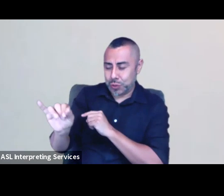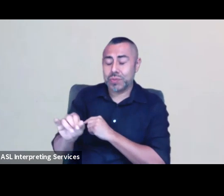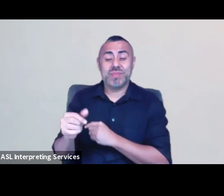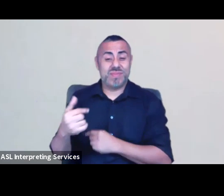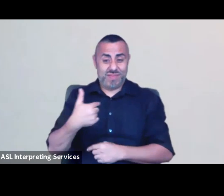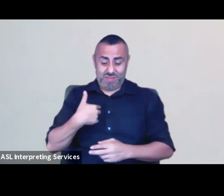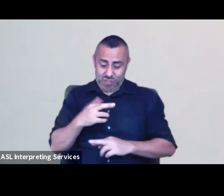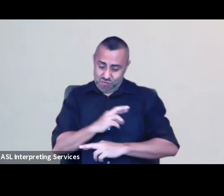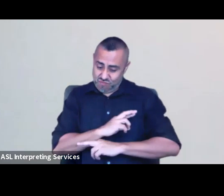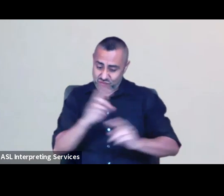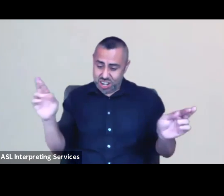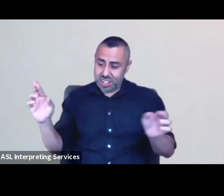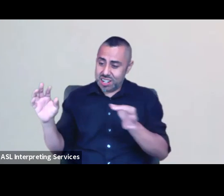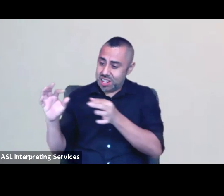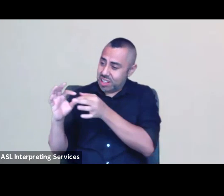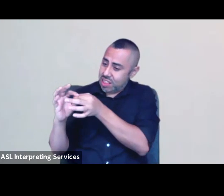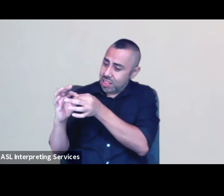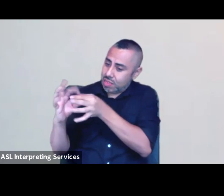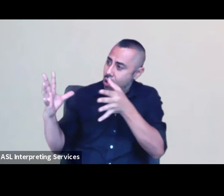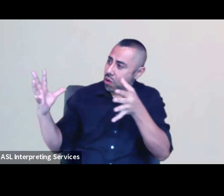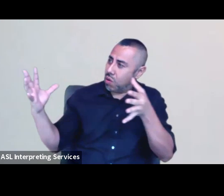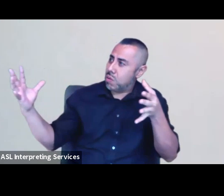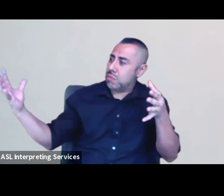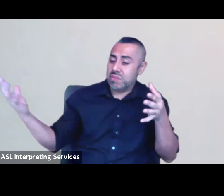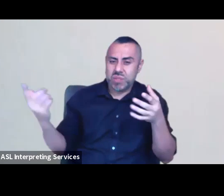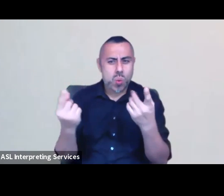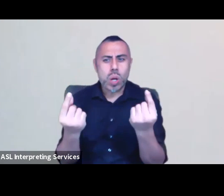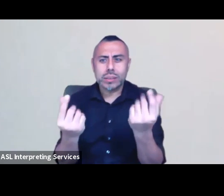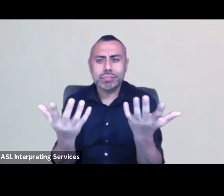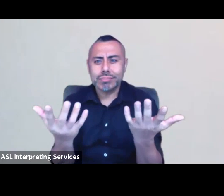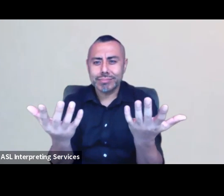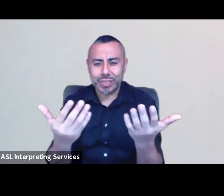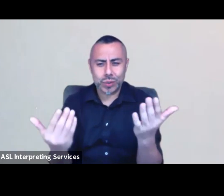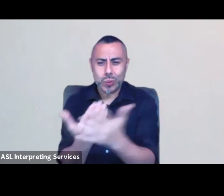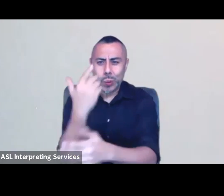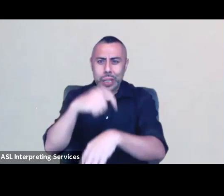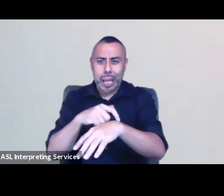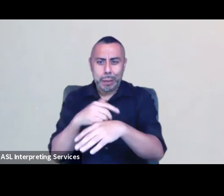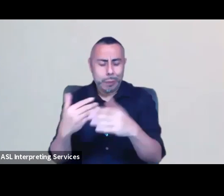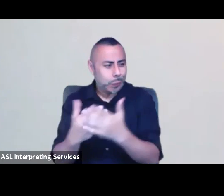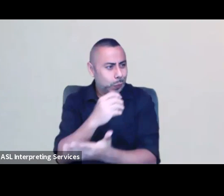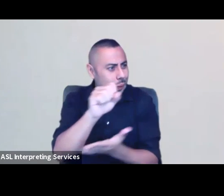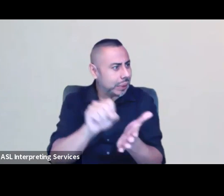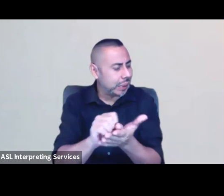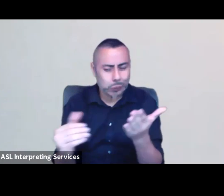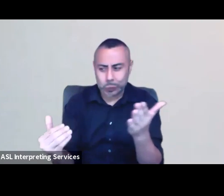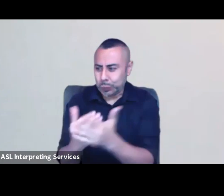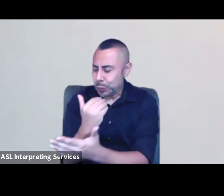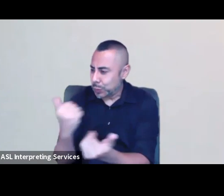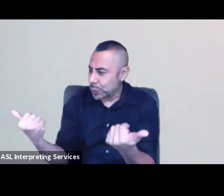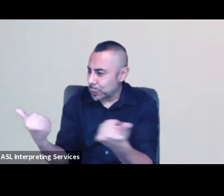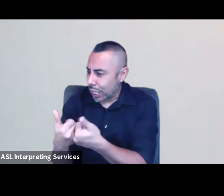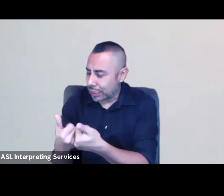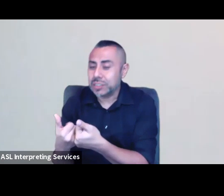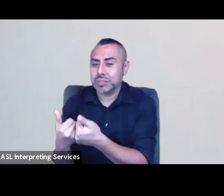into this new season, challenge. And what would you like to be poured into you?